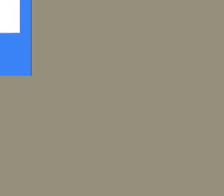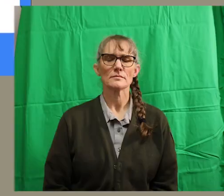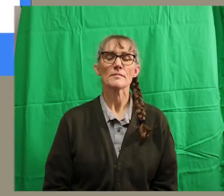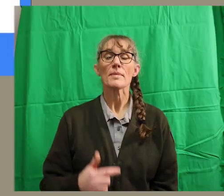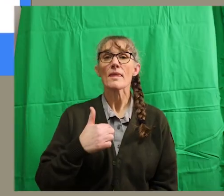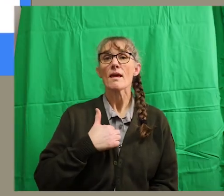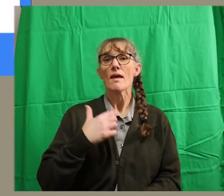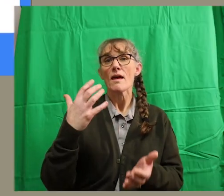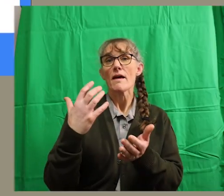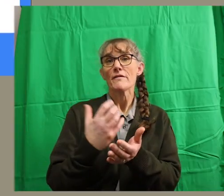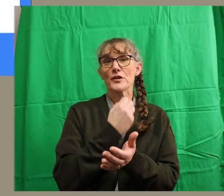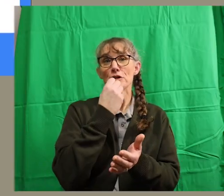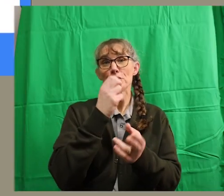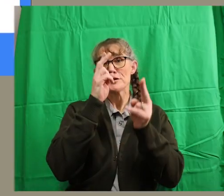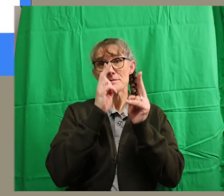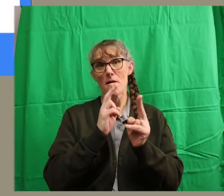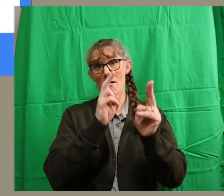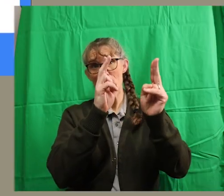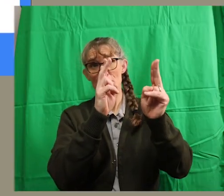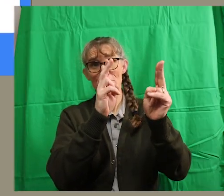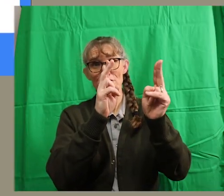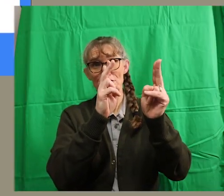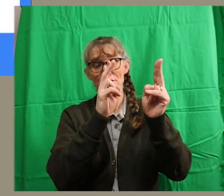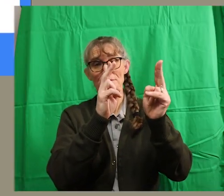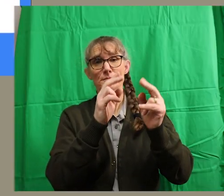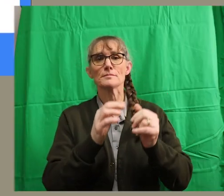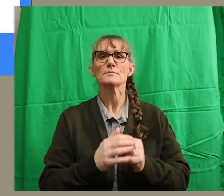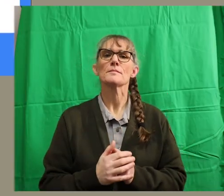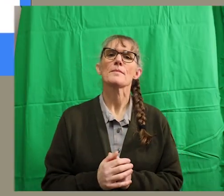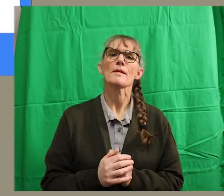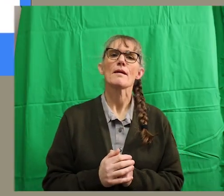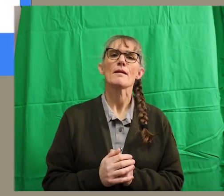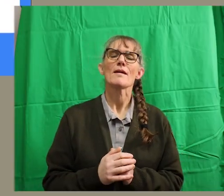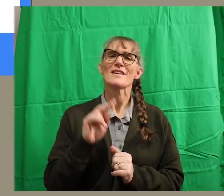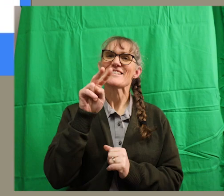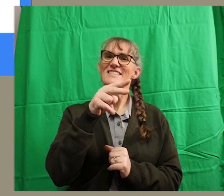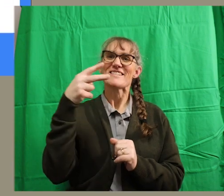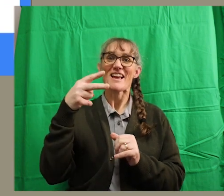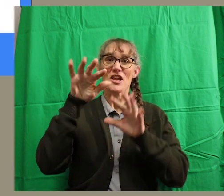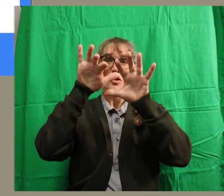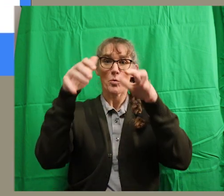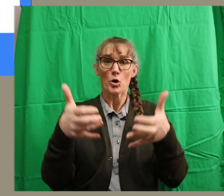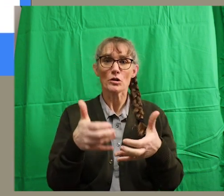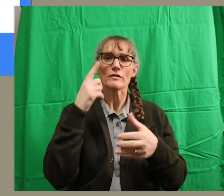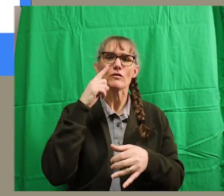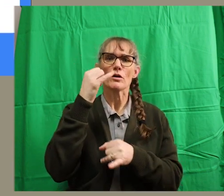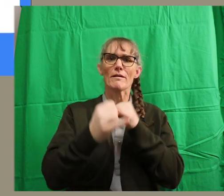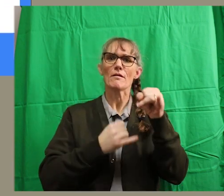So, I've gotten some notoriety from this. I was second in the world in the International Award on